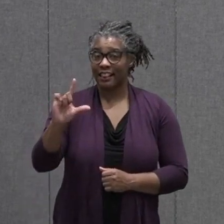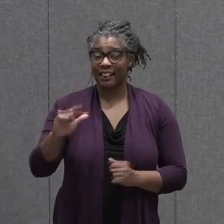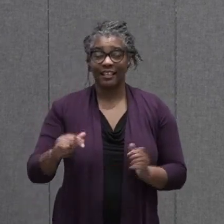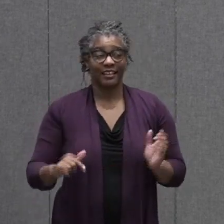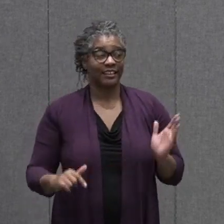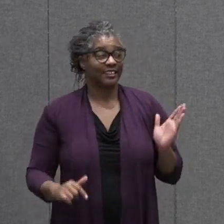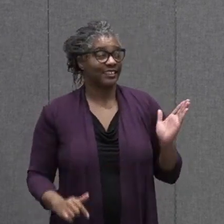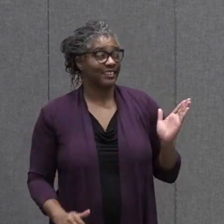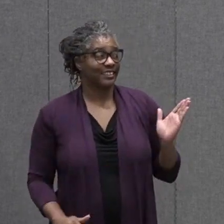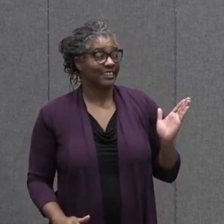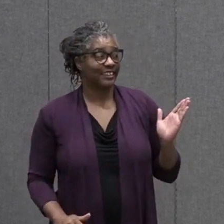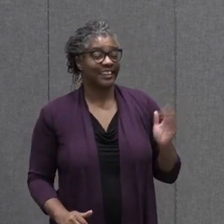and s.